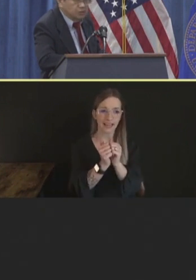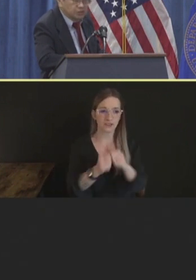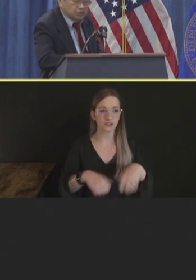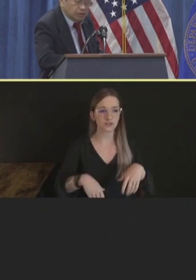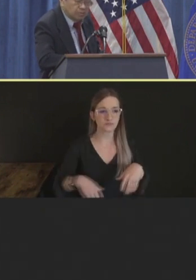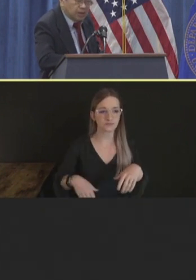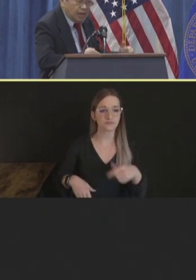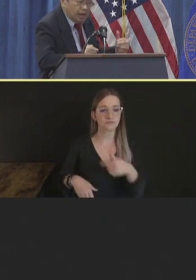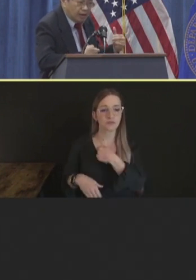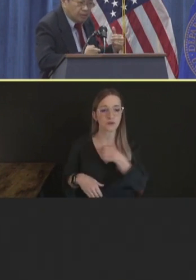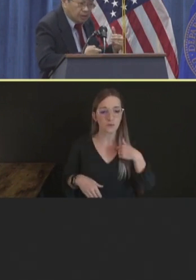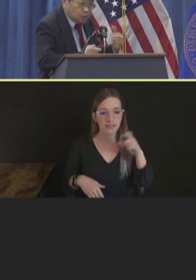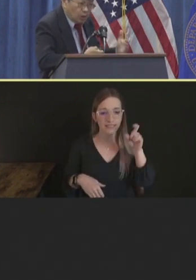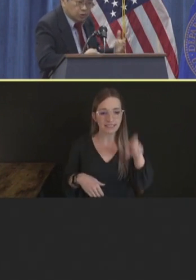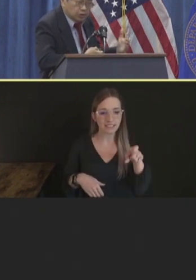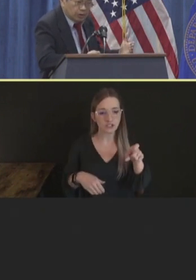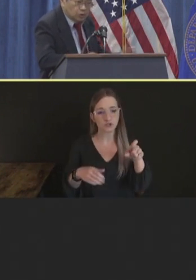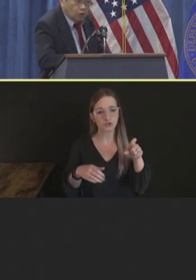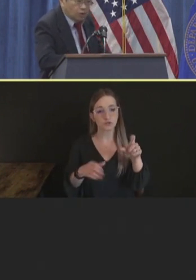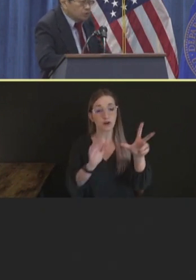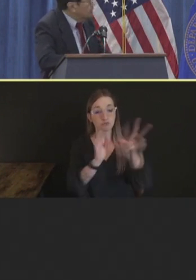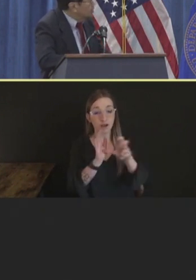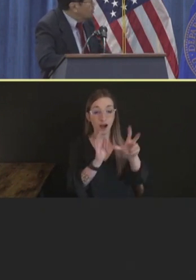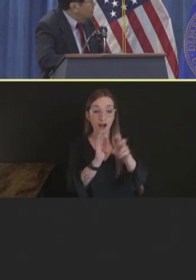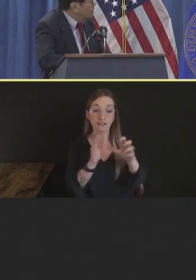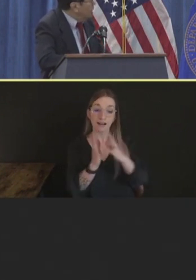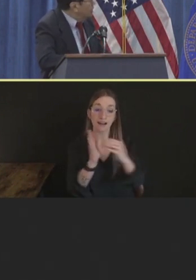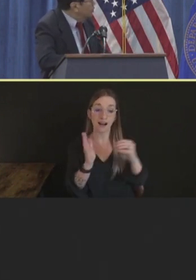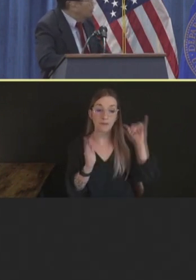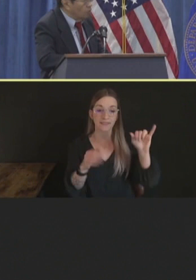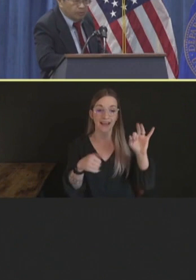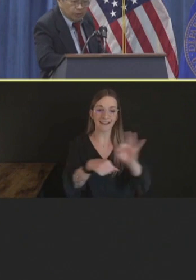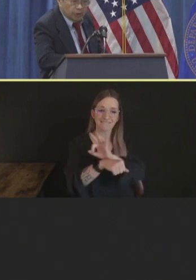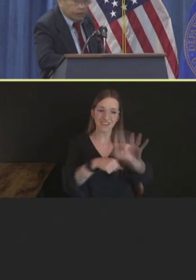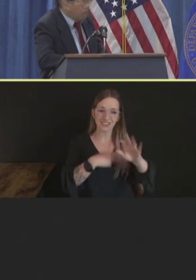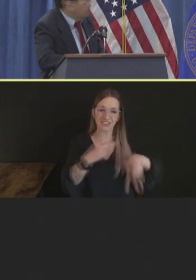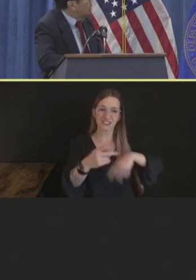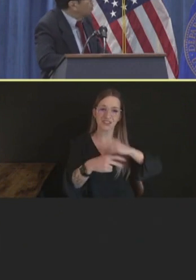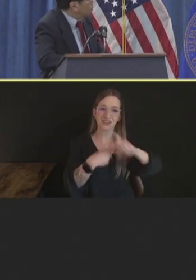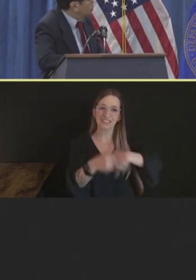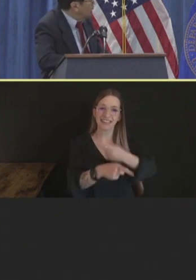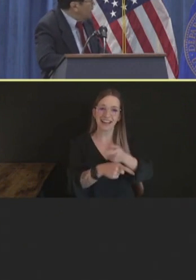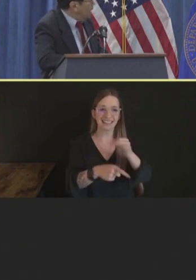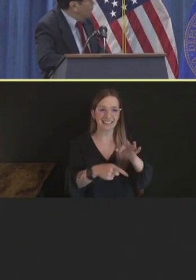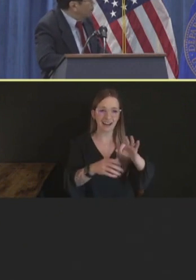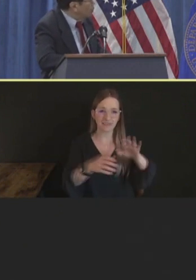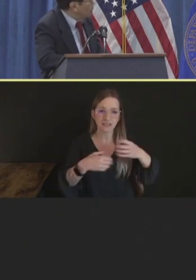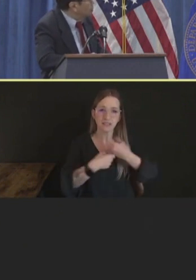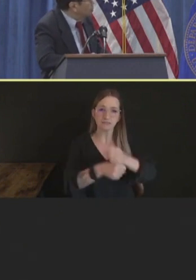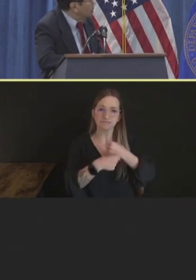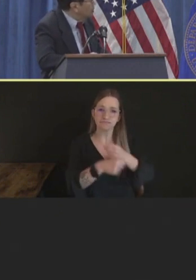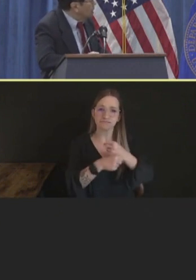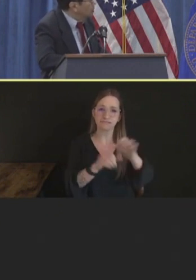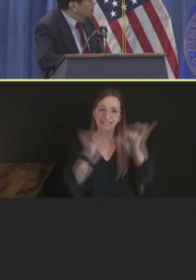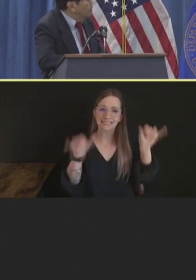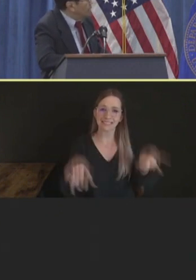system structure that we saw in COVID to low- and middle-income countries where some new